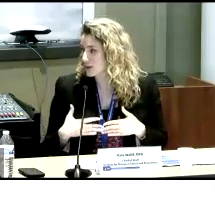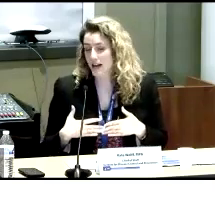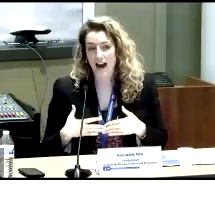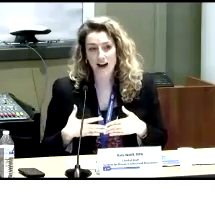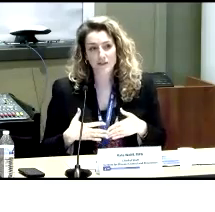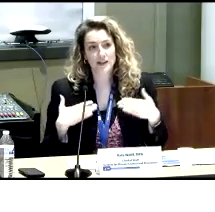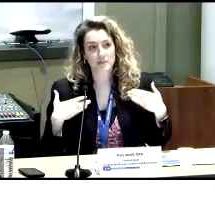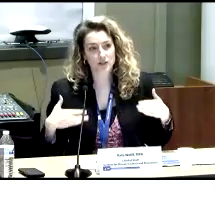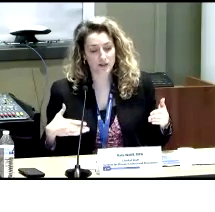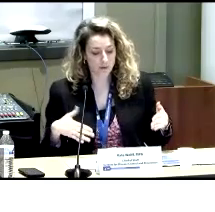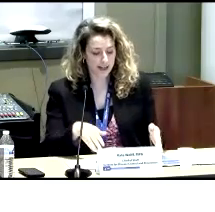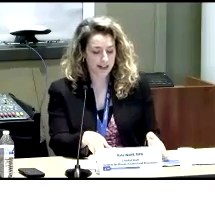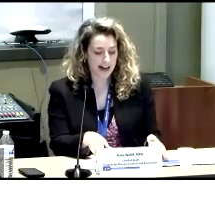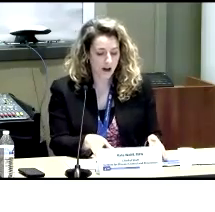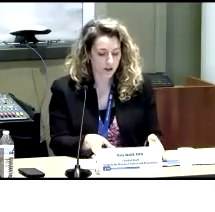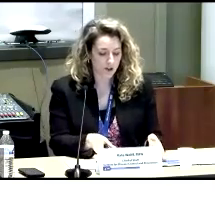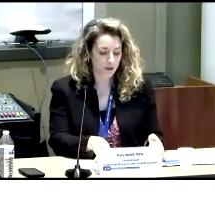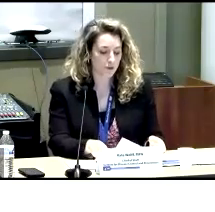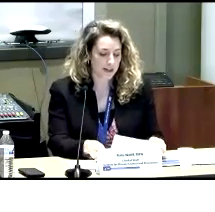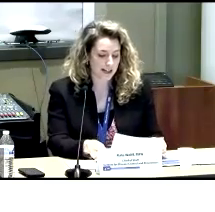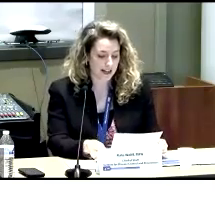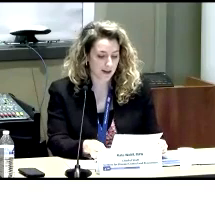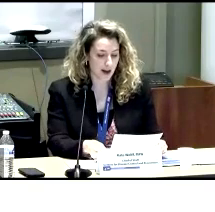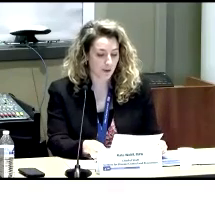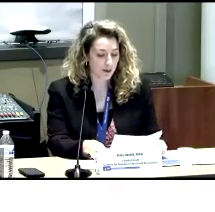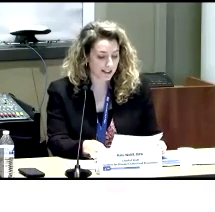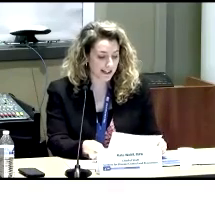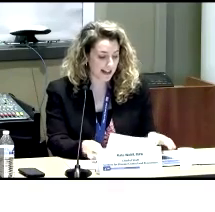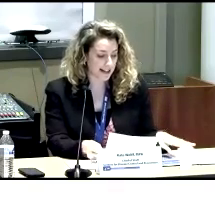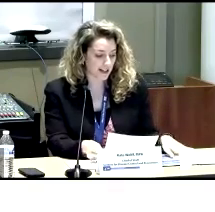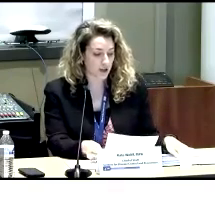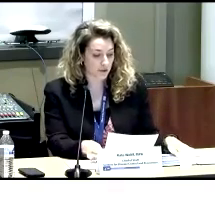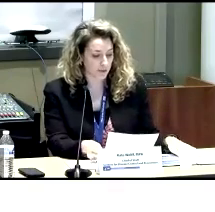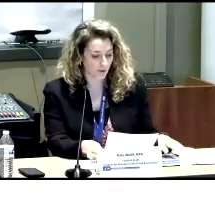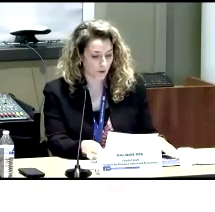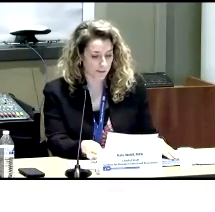that we have and make sure that we're getting it out to those who need it quickly and in a usable format?